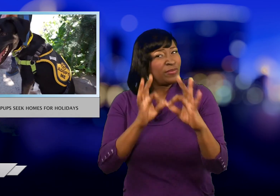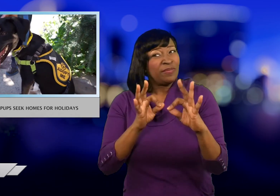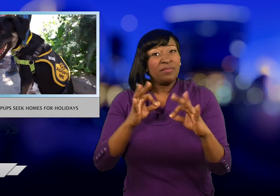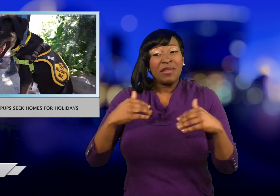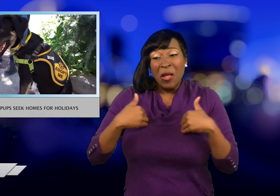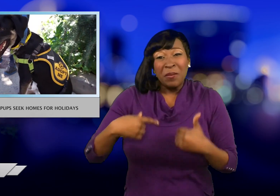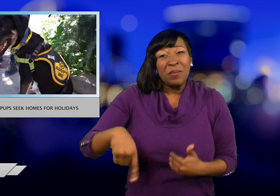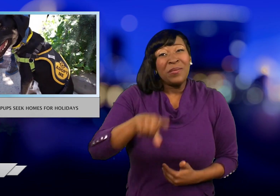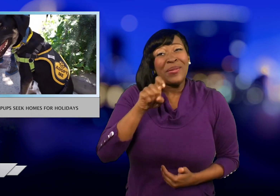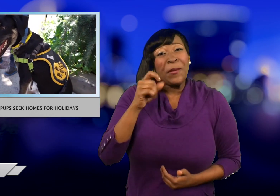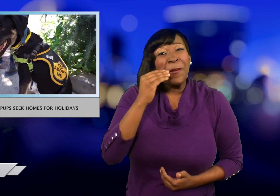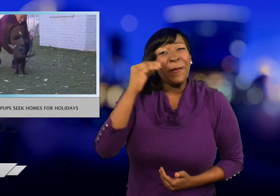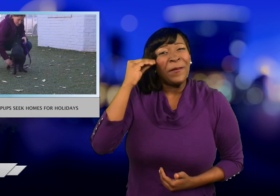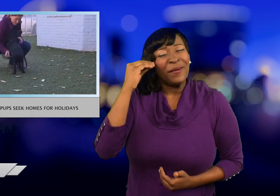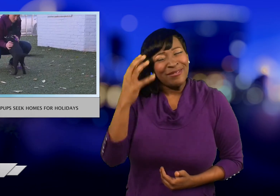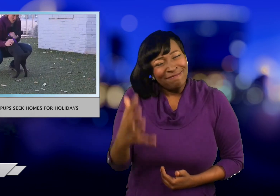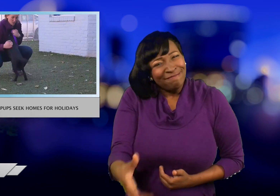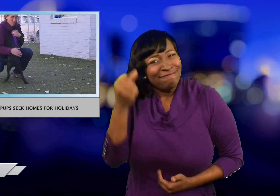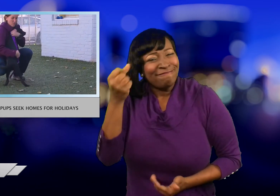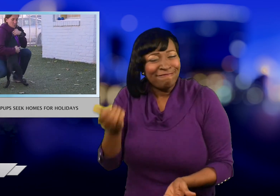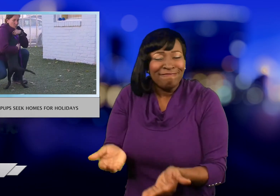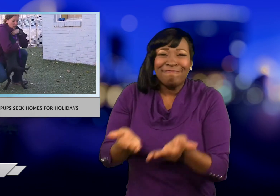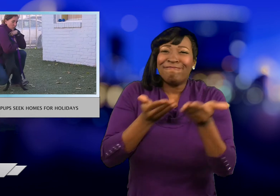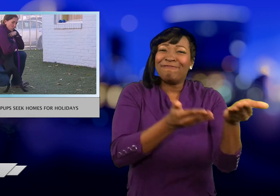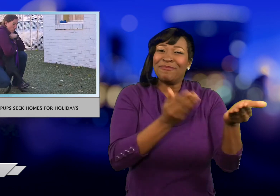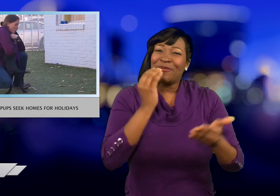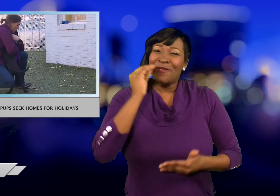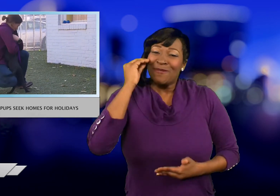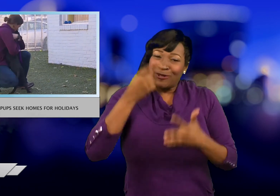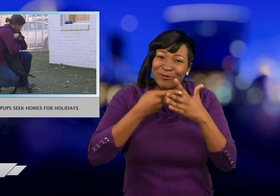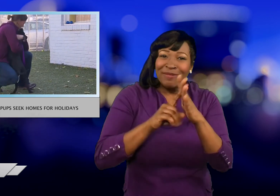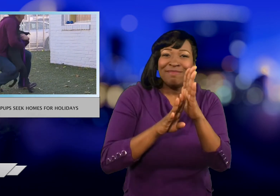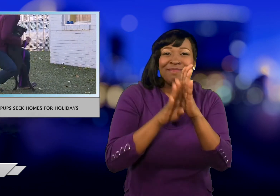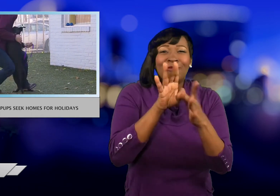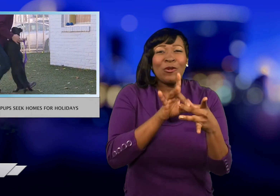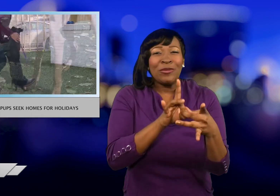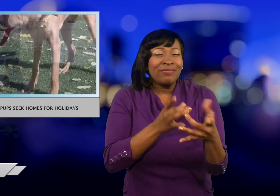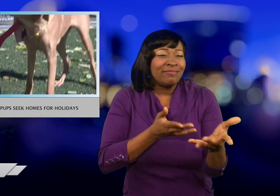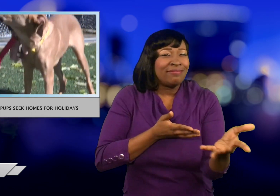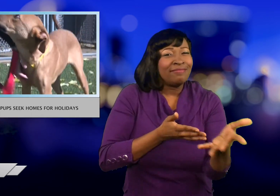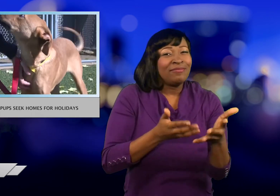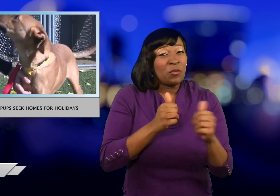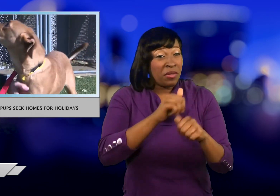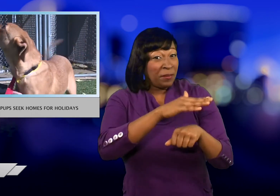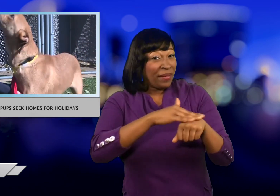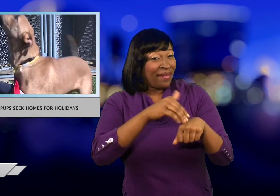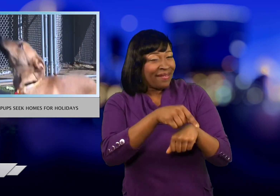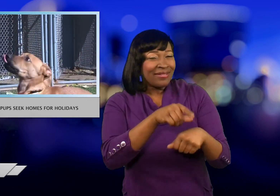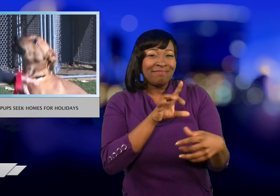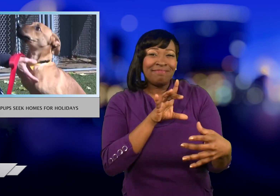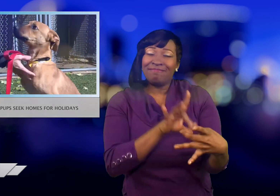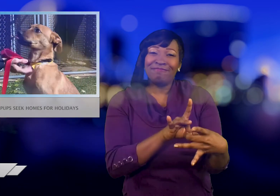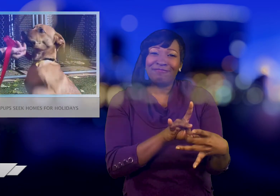a new relationship with a pet.